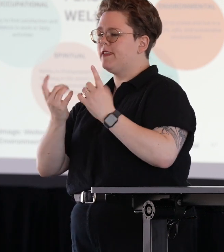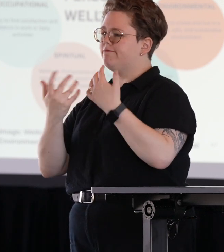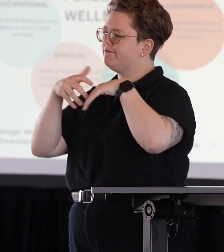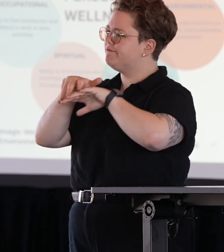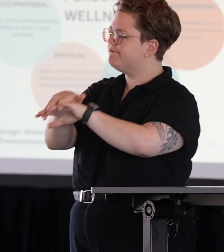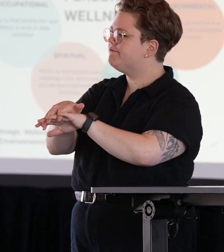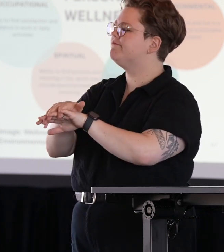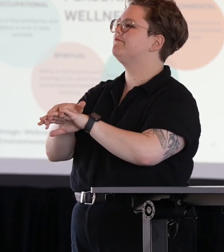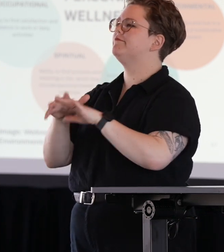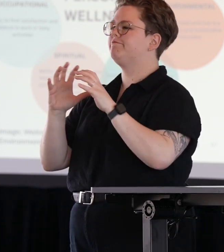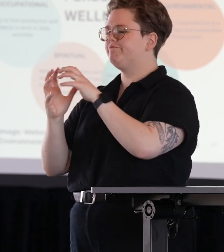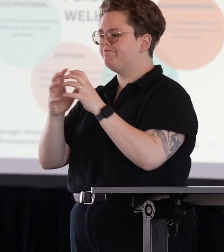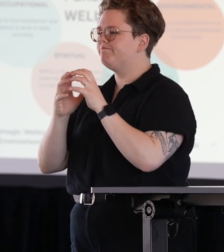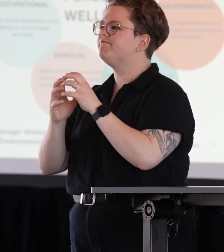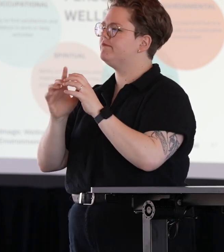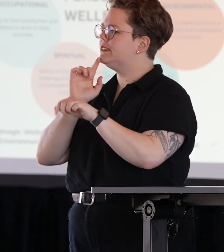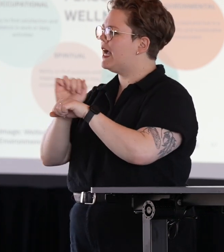truly move our outcomes forward and actually improve quality.